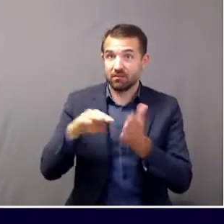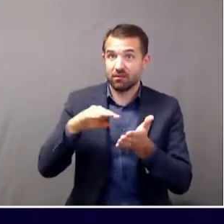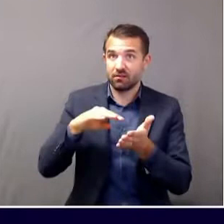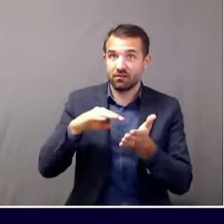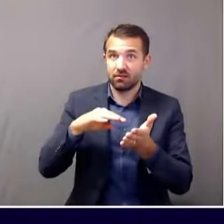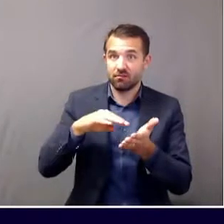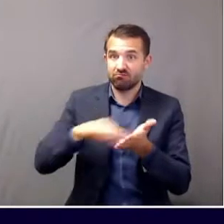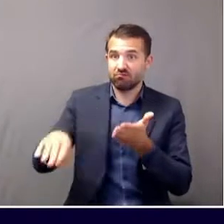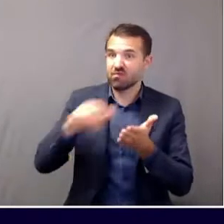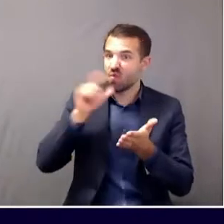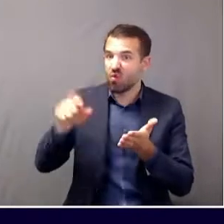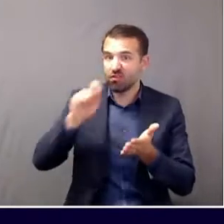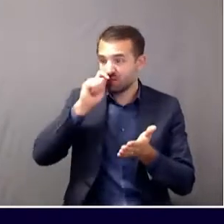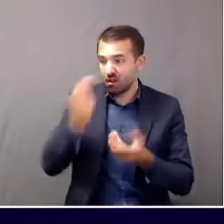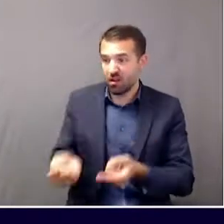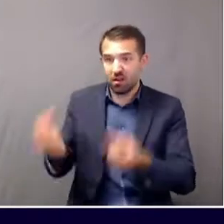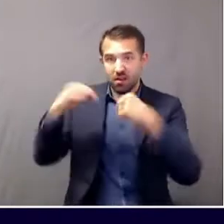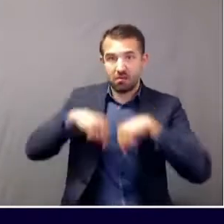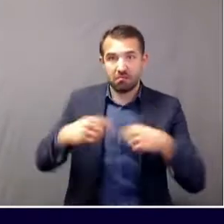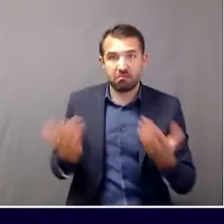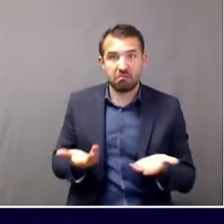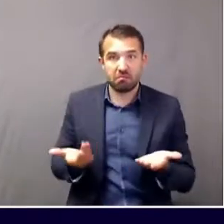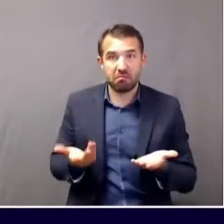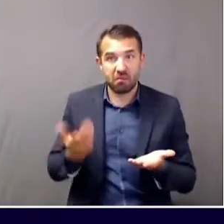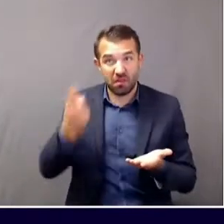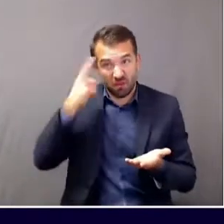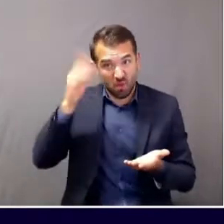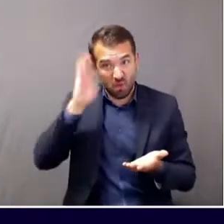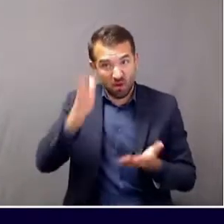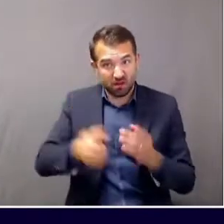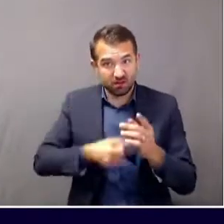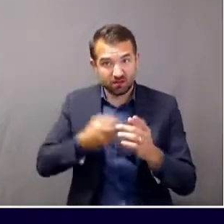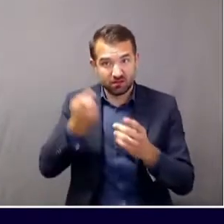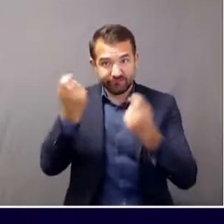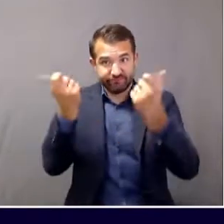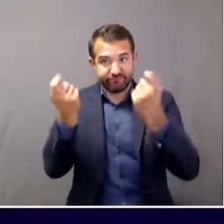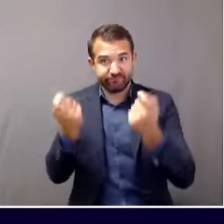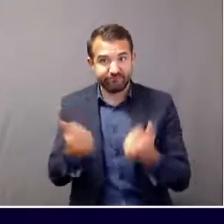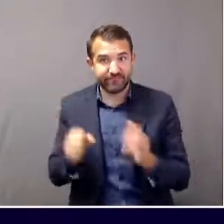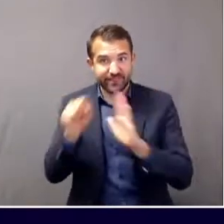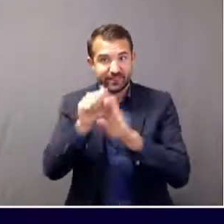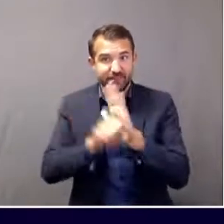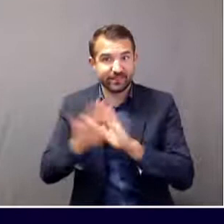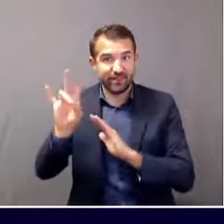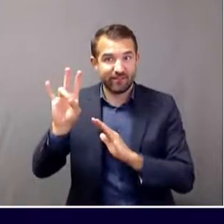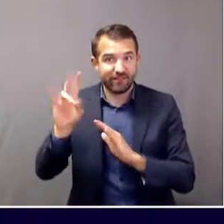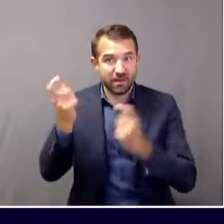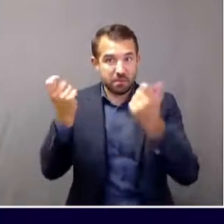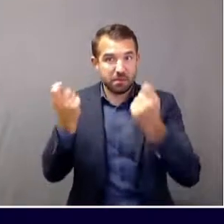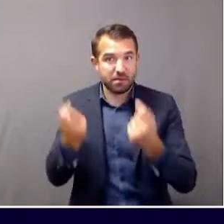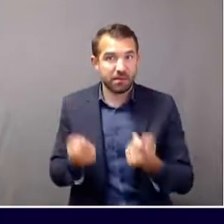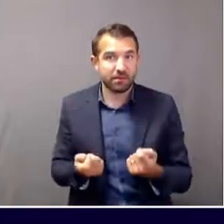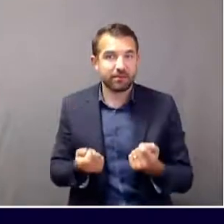also ask I I know you're talking about